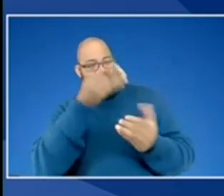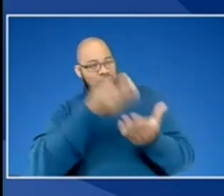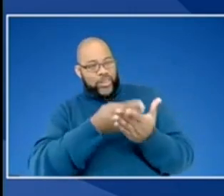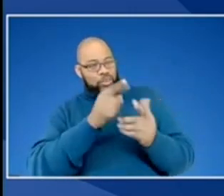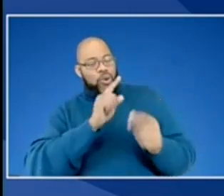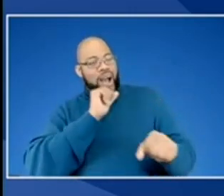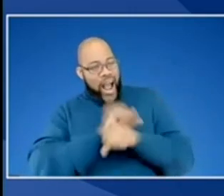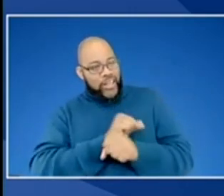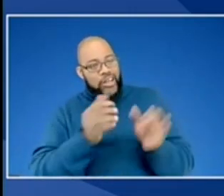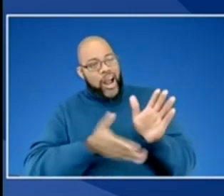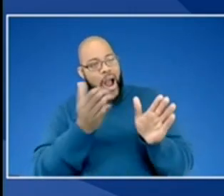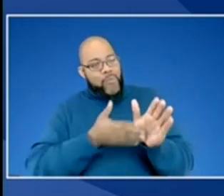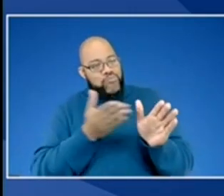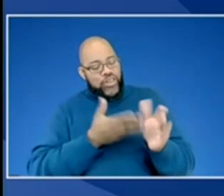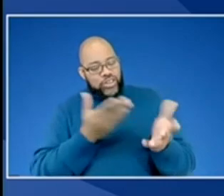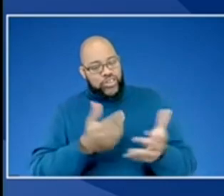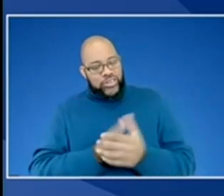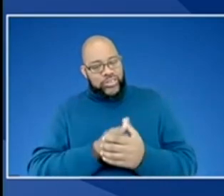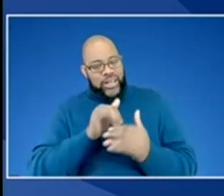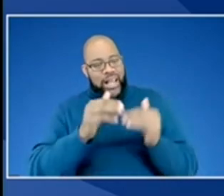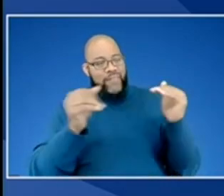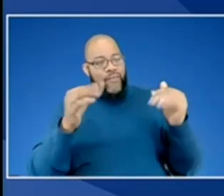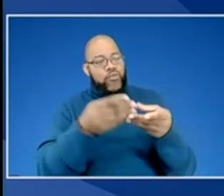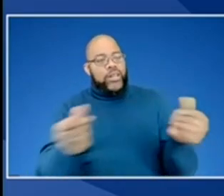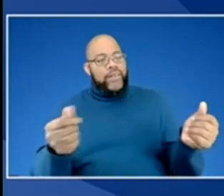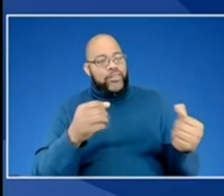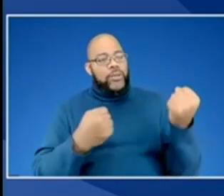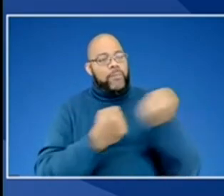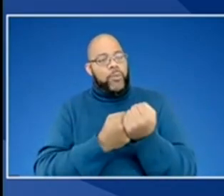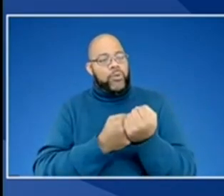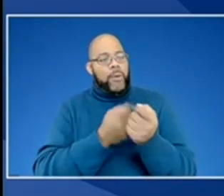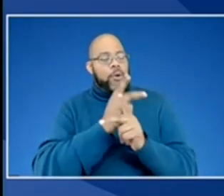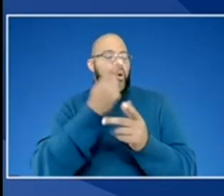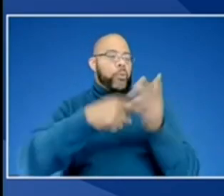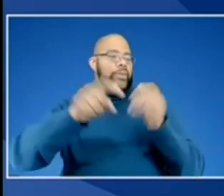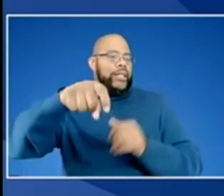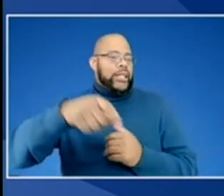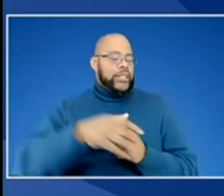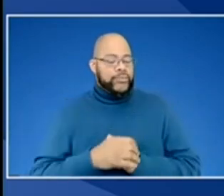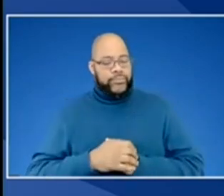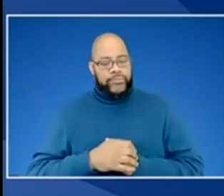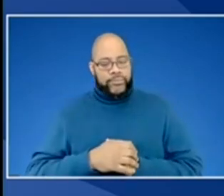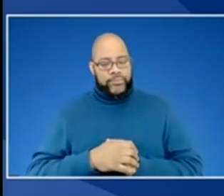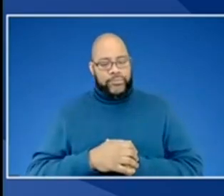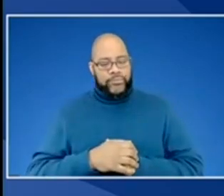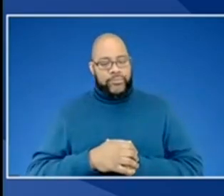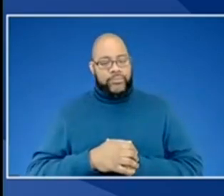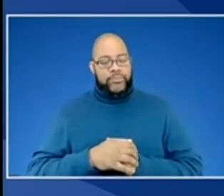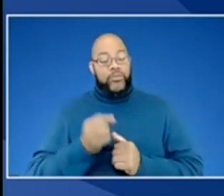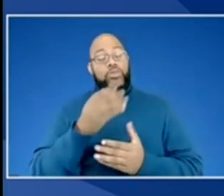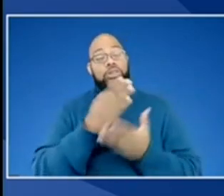operationalize the level of relief and support that borrowers need. So, in sum, if you don't have the money,